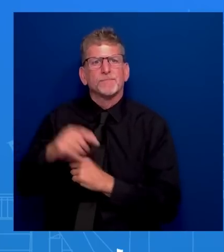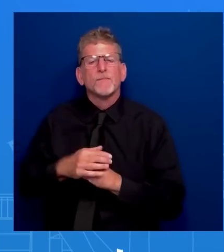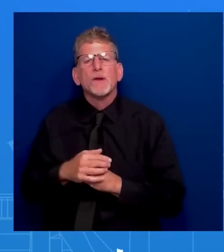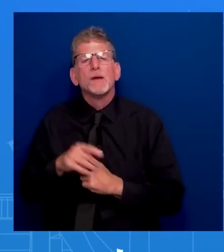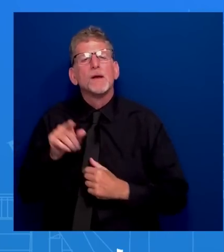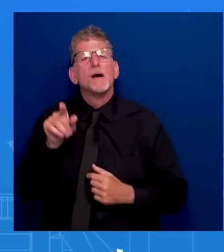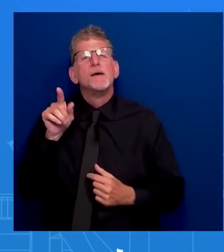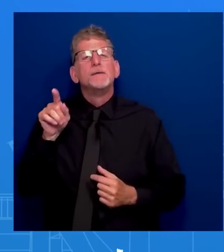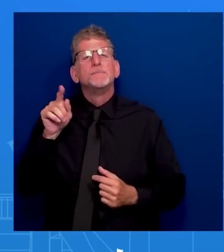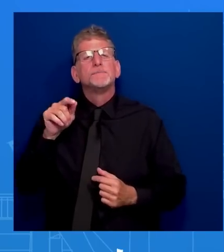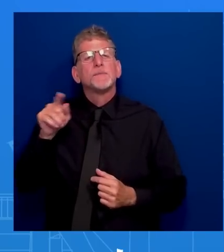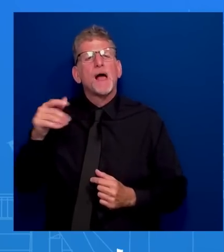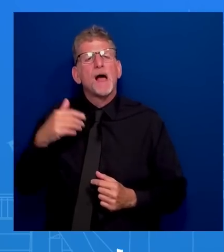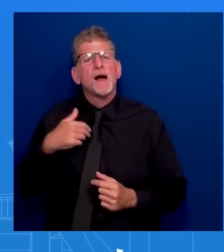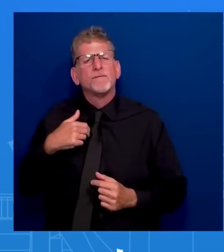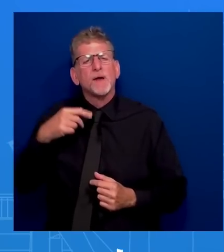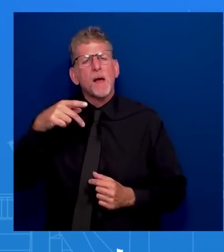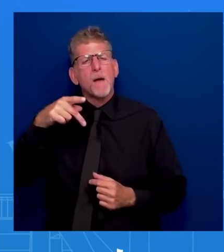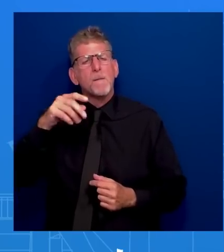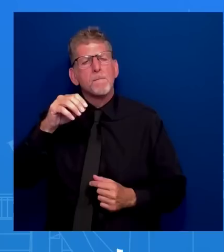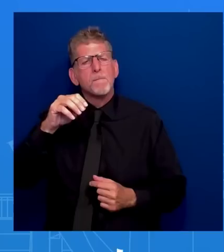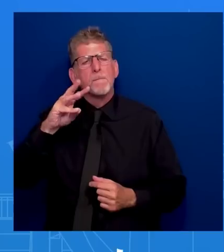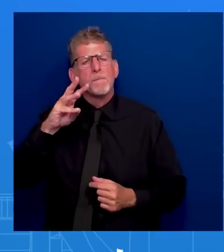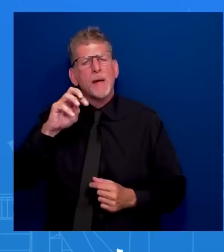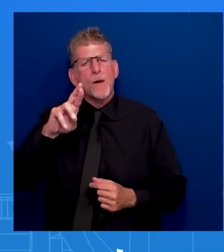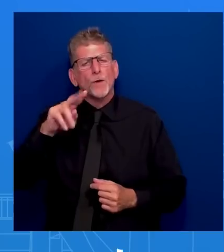The Press: Zaporizhzhia. Ms. Jean-Pierre: Oh, I spoke to this yesterday during --